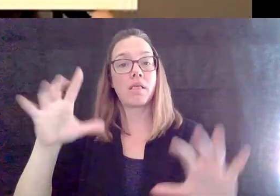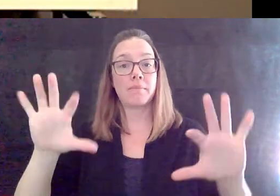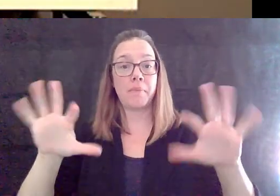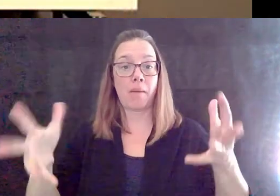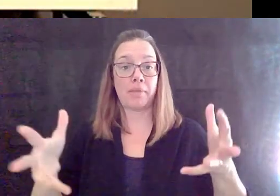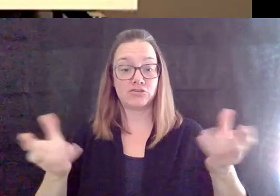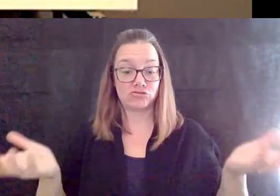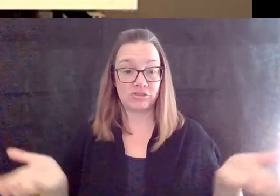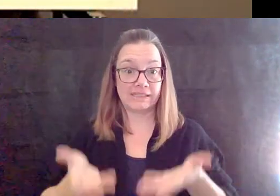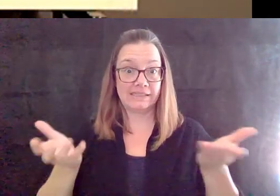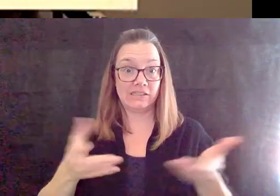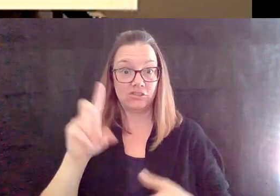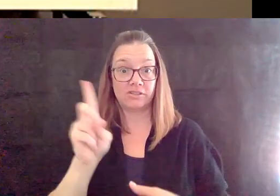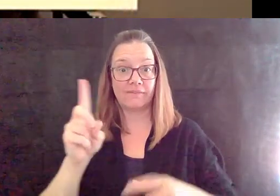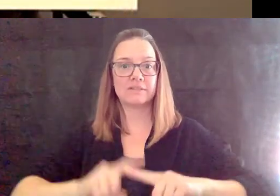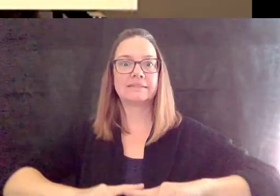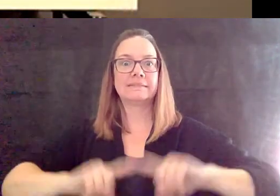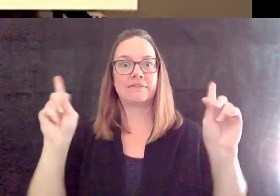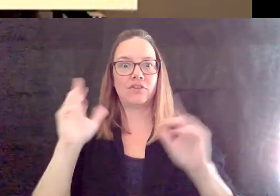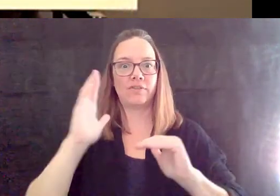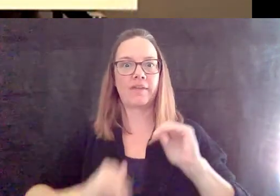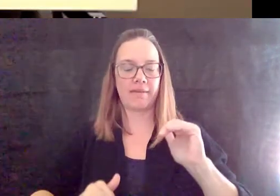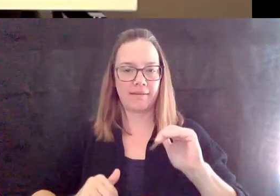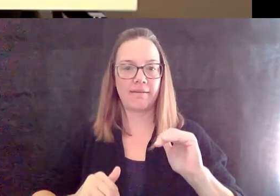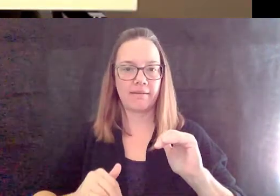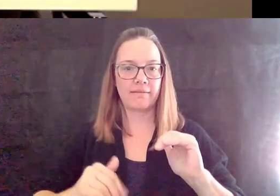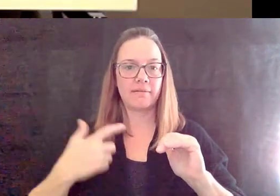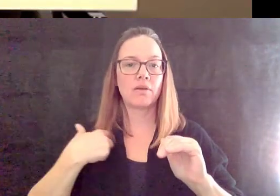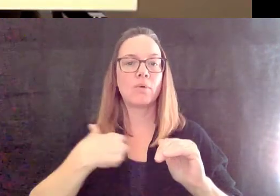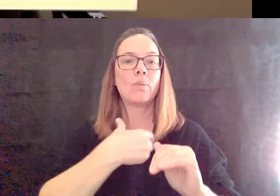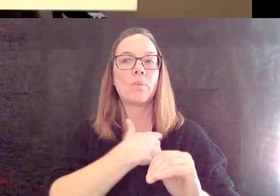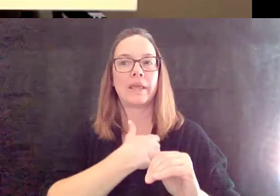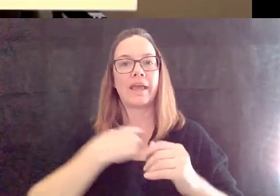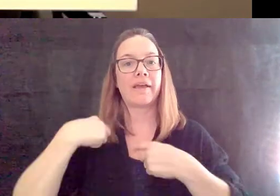is different from the population that we traditionally